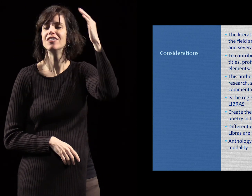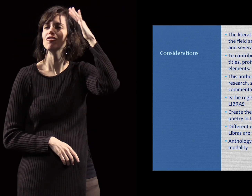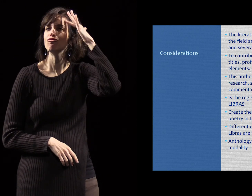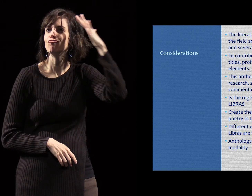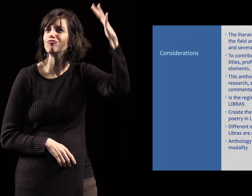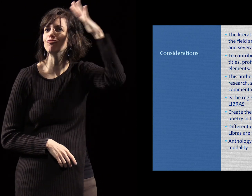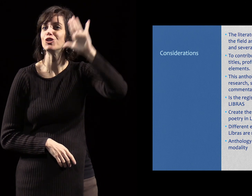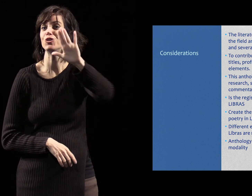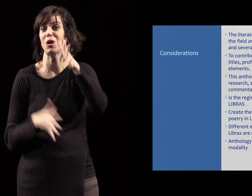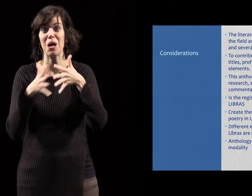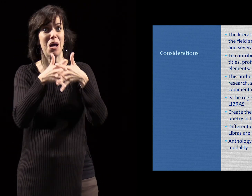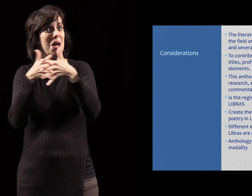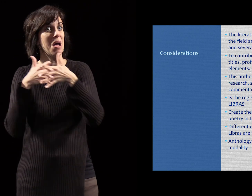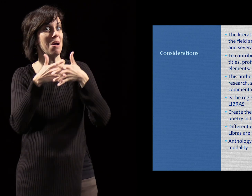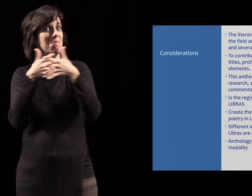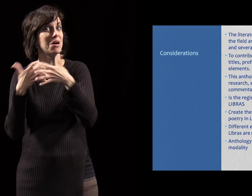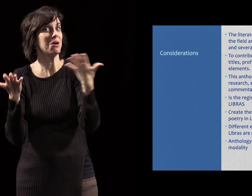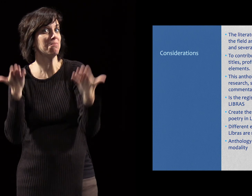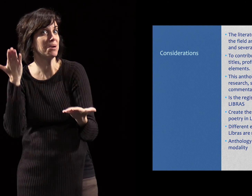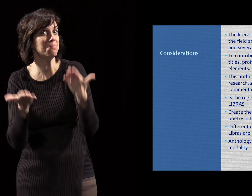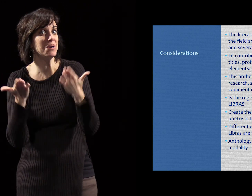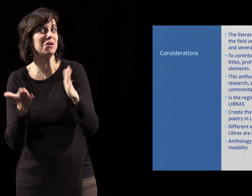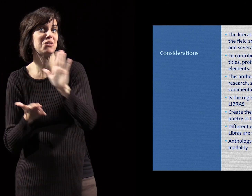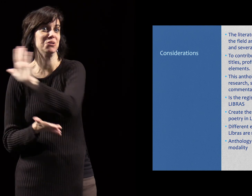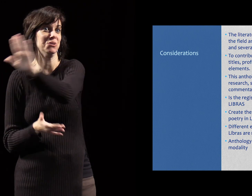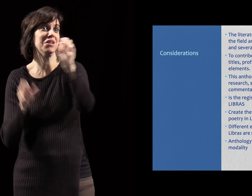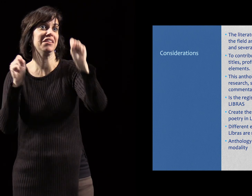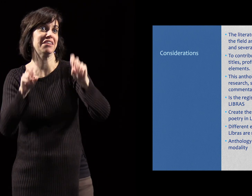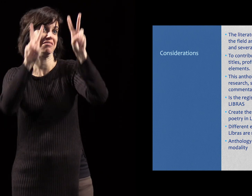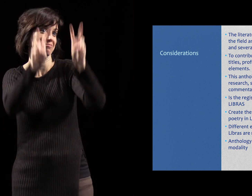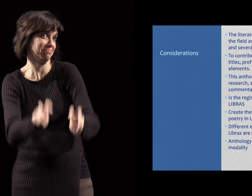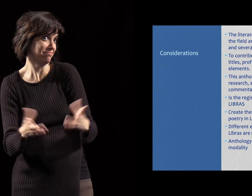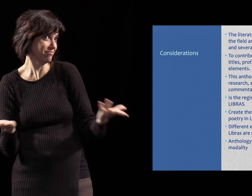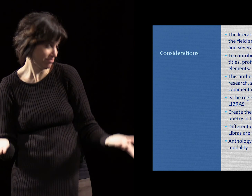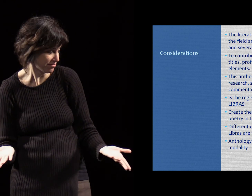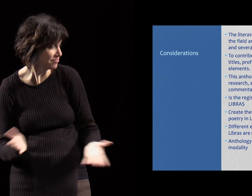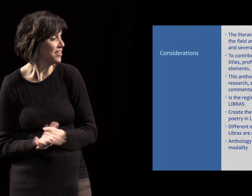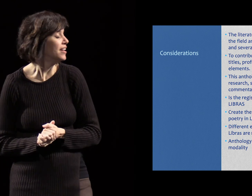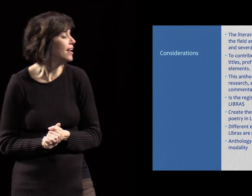Use your own theories. Perhaps you could focus on something here in American culture.